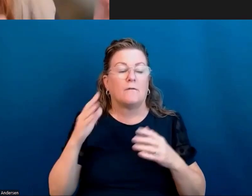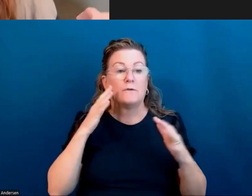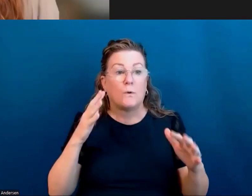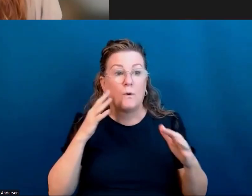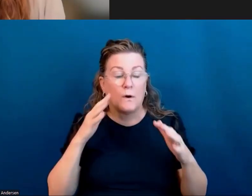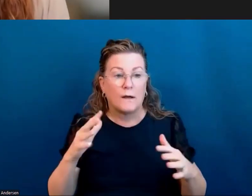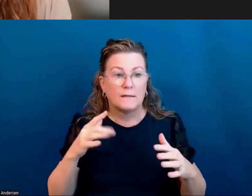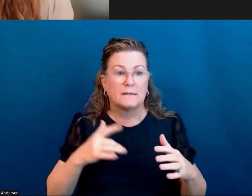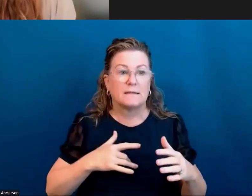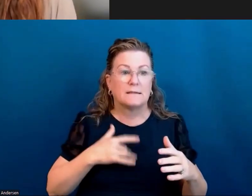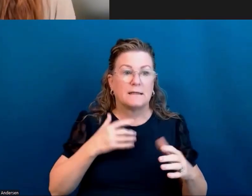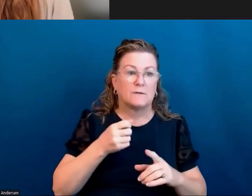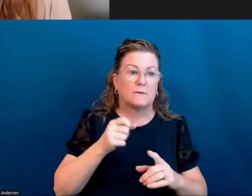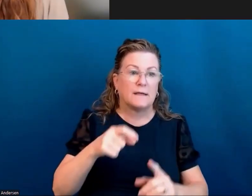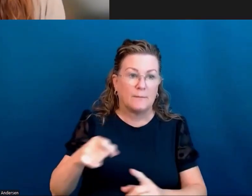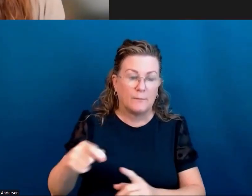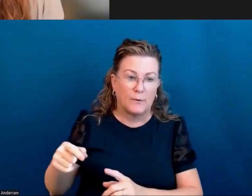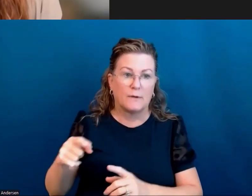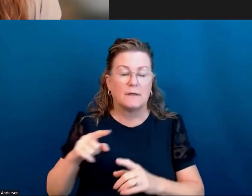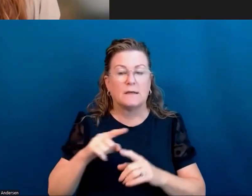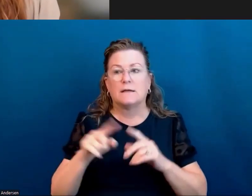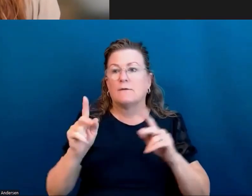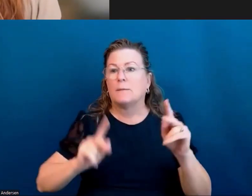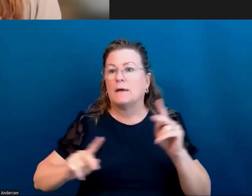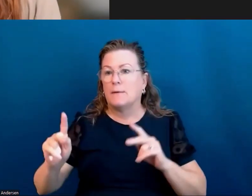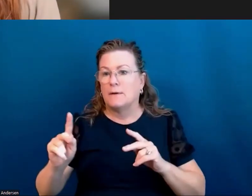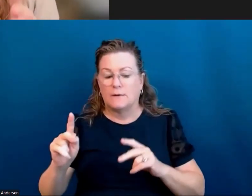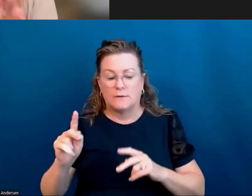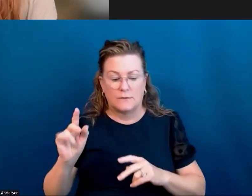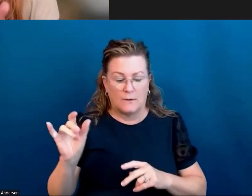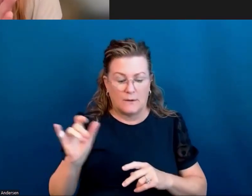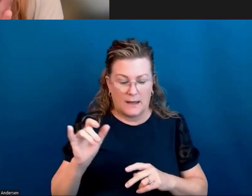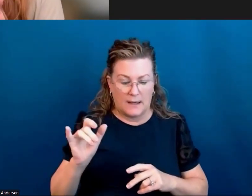sensory input and different people. So like, I try and make